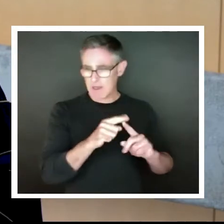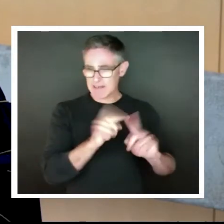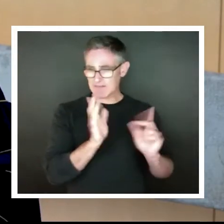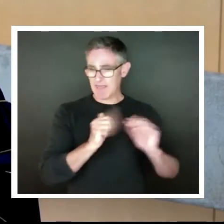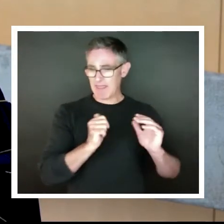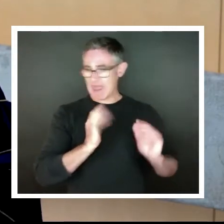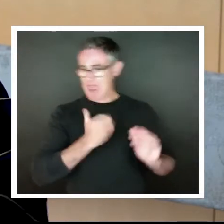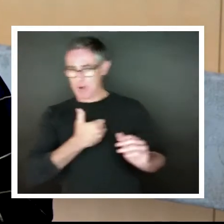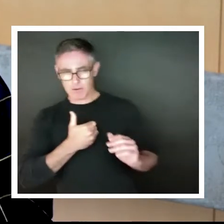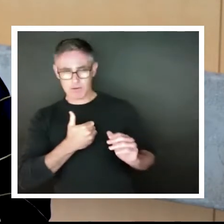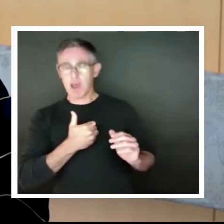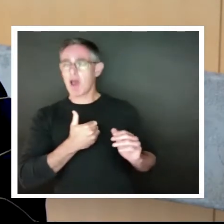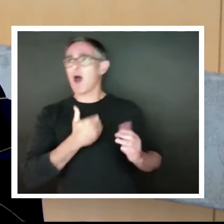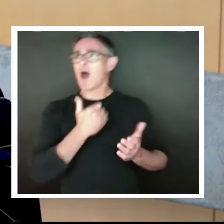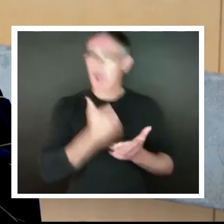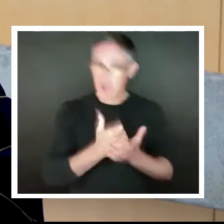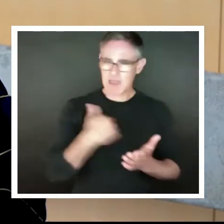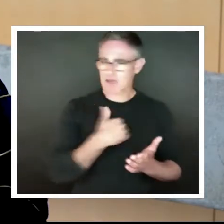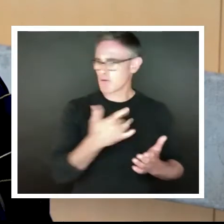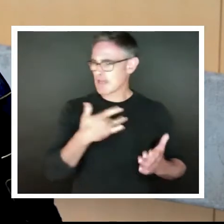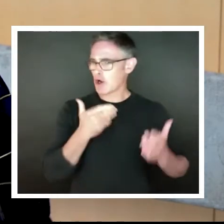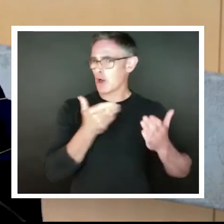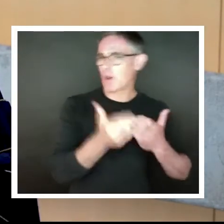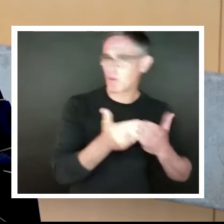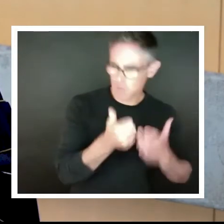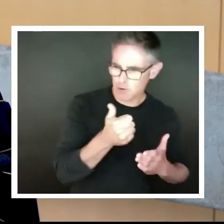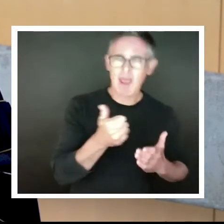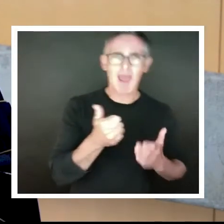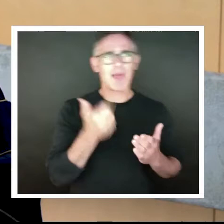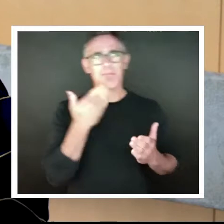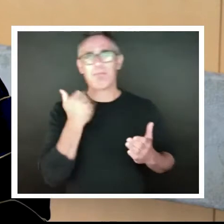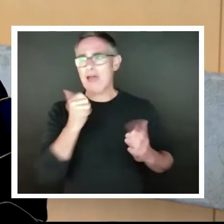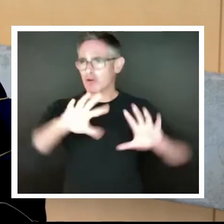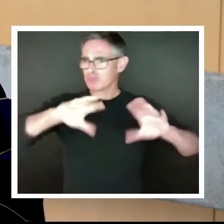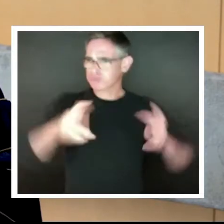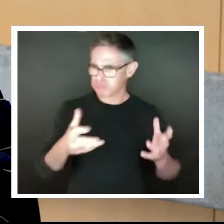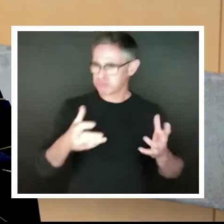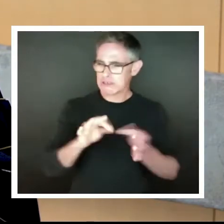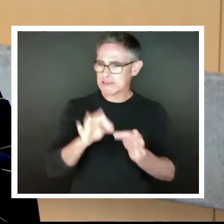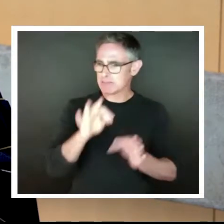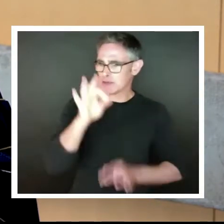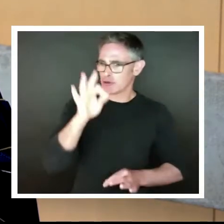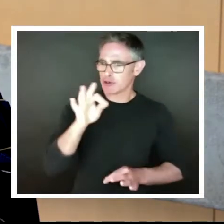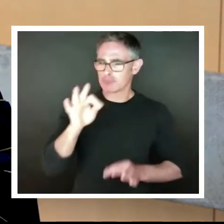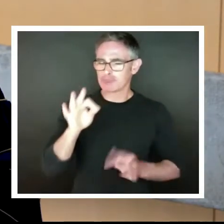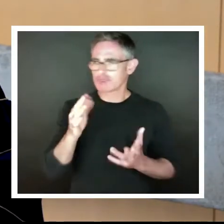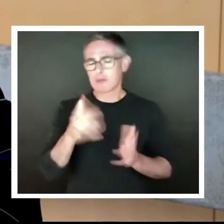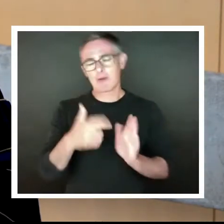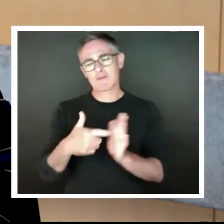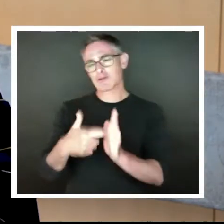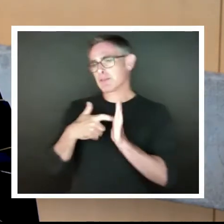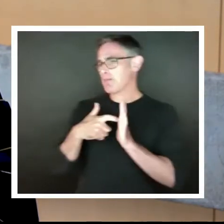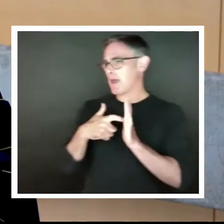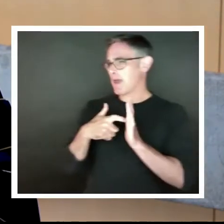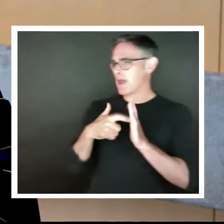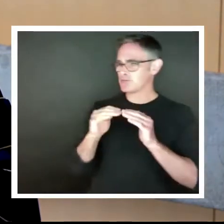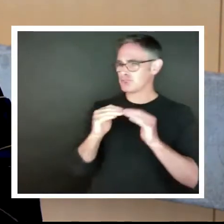but also makes all of us better and richer in spirit and soul. Demand justice now and every single day.